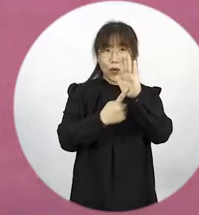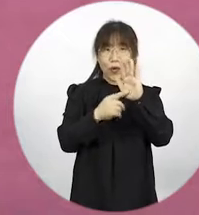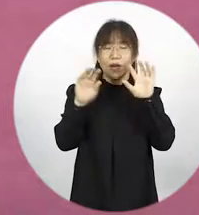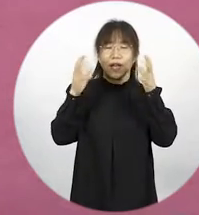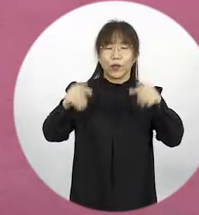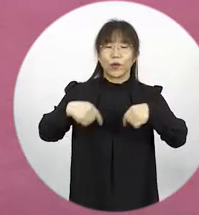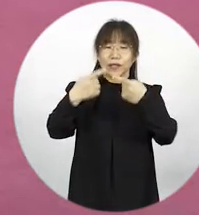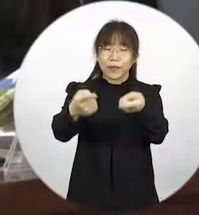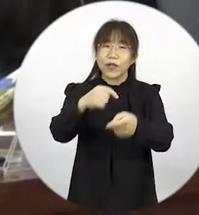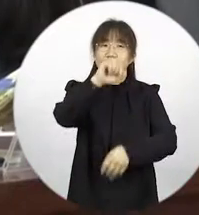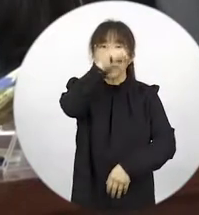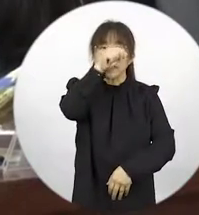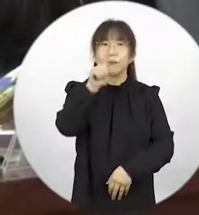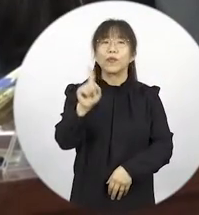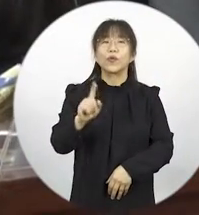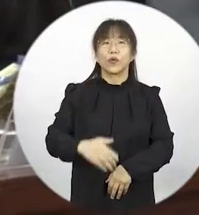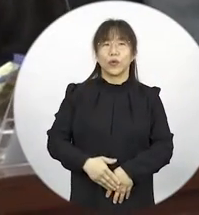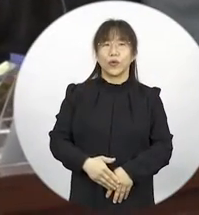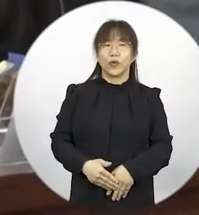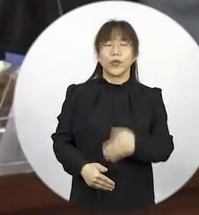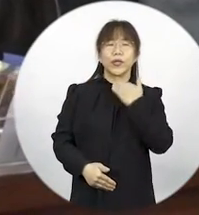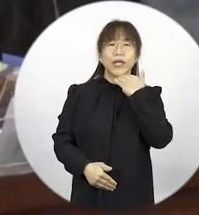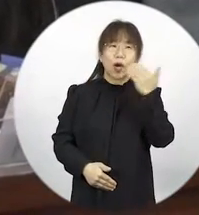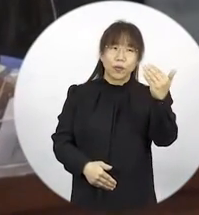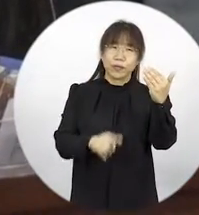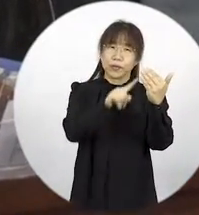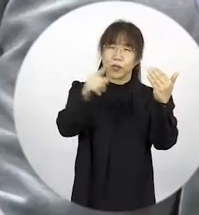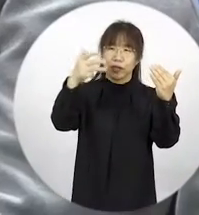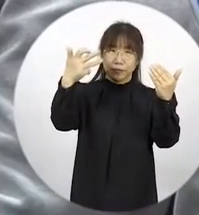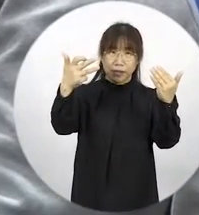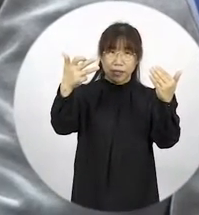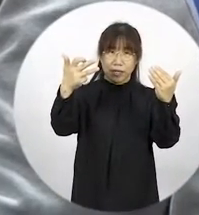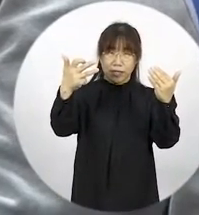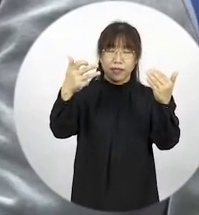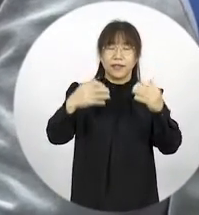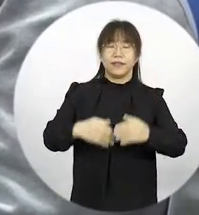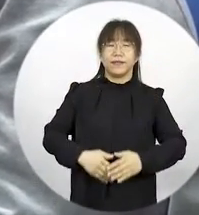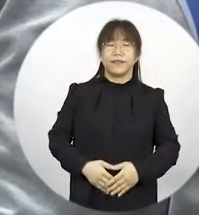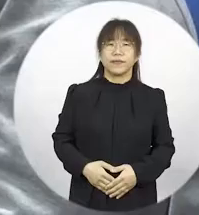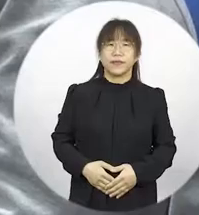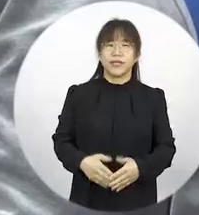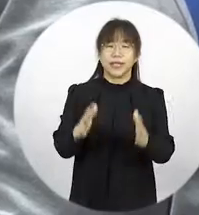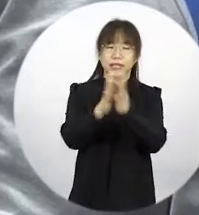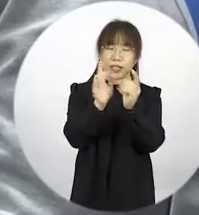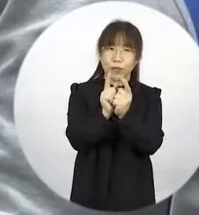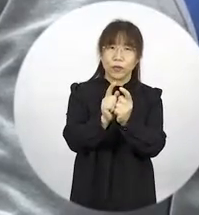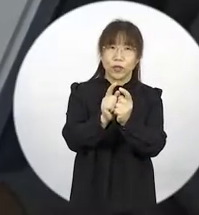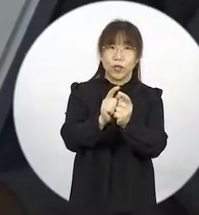in which children and adolescents between the ages of 9 and 18 directly propose projects necessary for the district